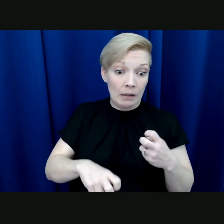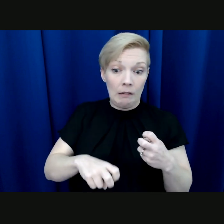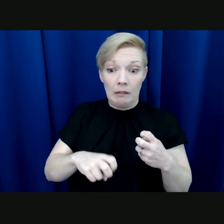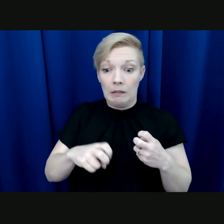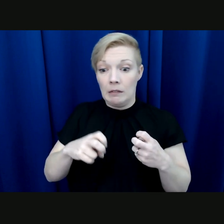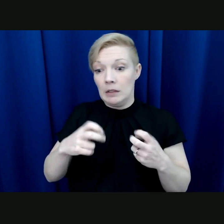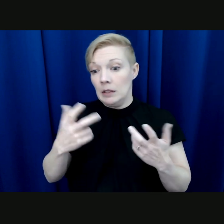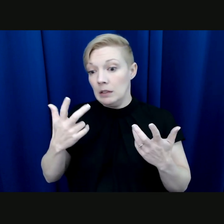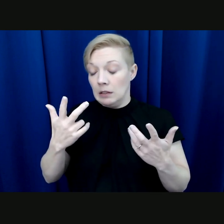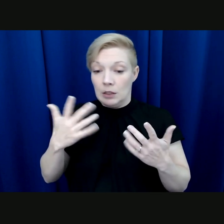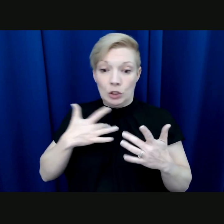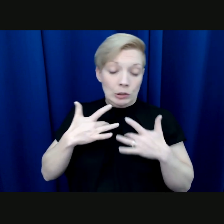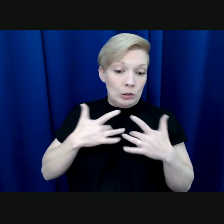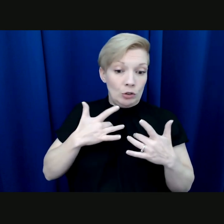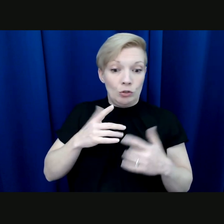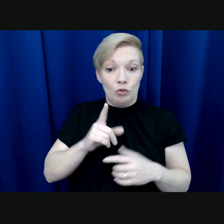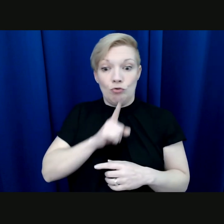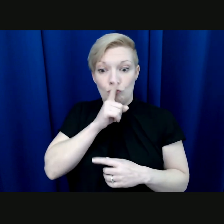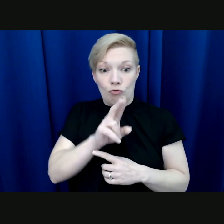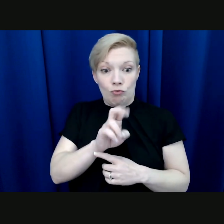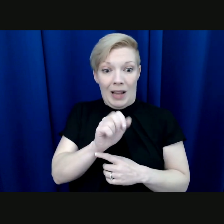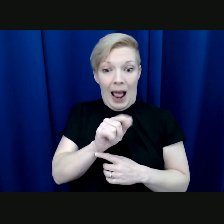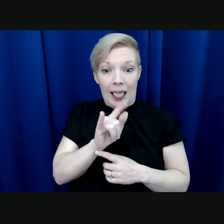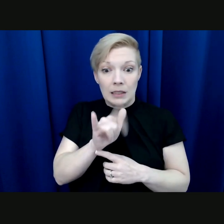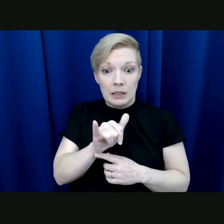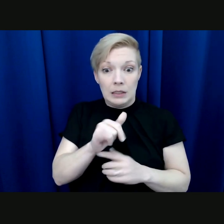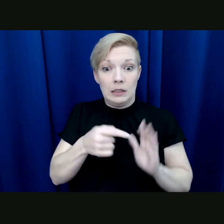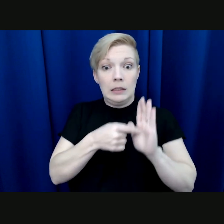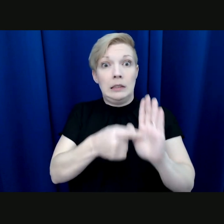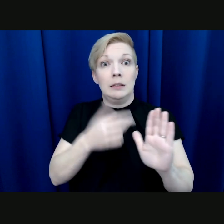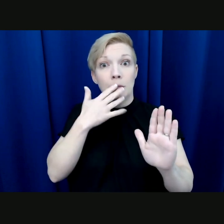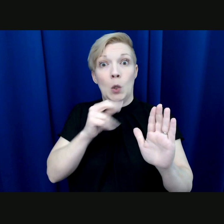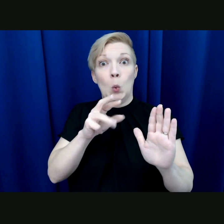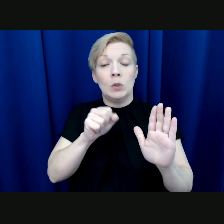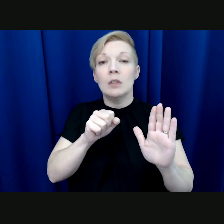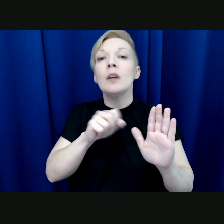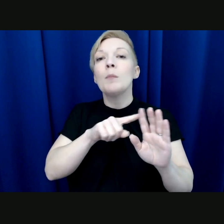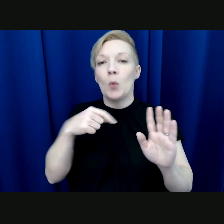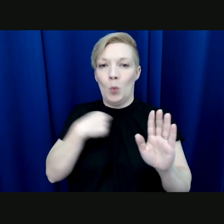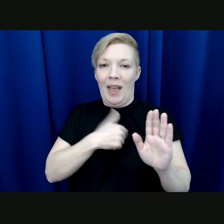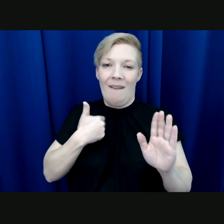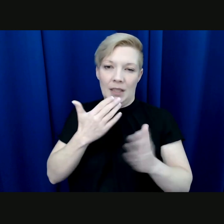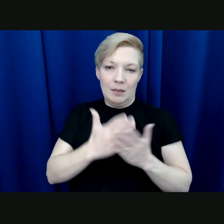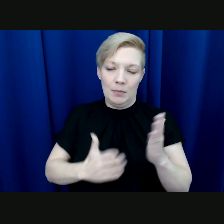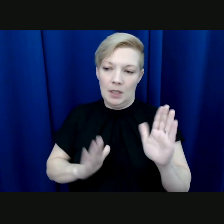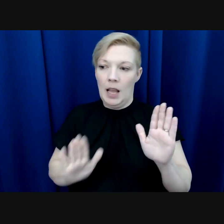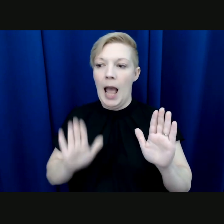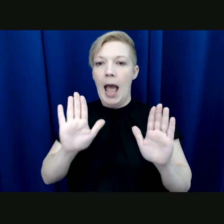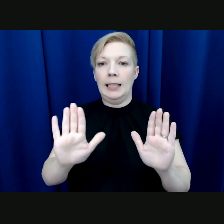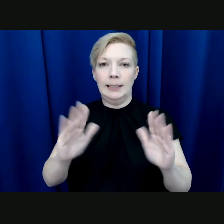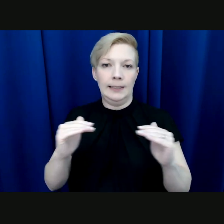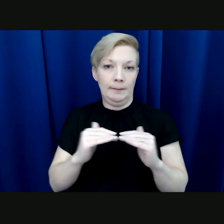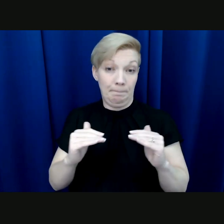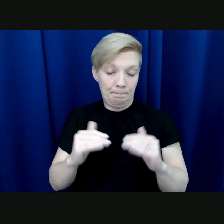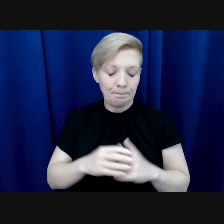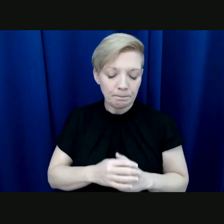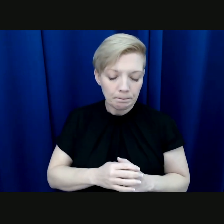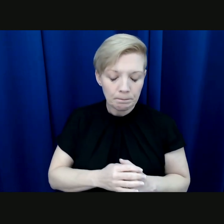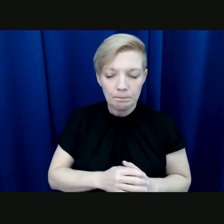Female Speaker: Thank you for that and thank you for this presentation. It's been awesome. I guess the question I had is particularly given the your last comment